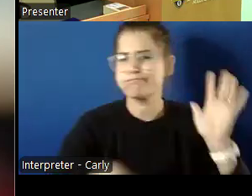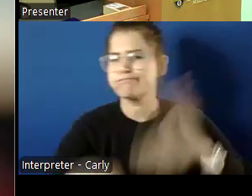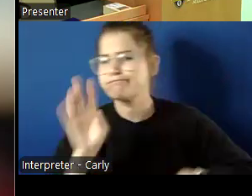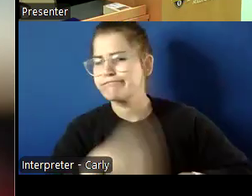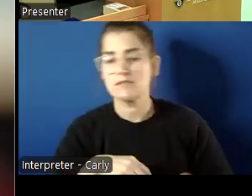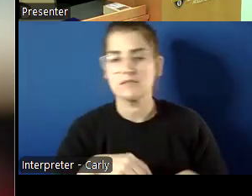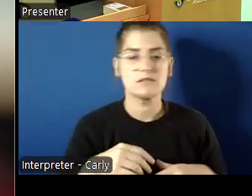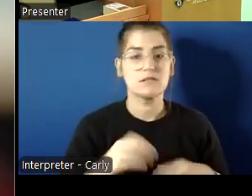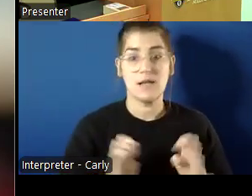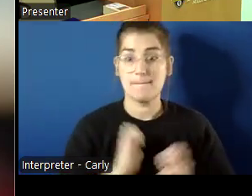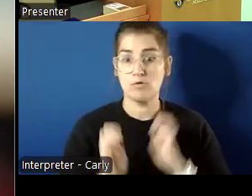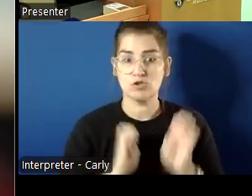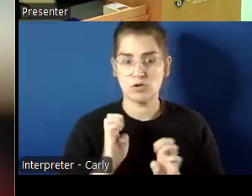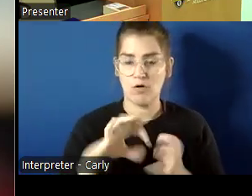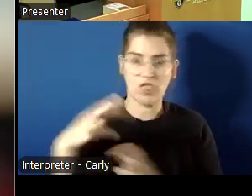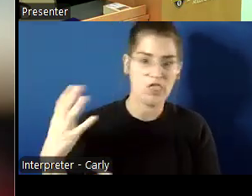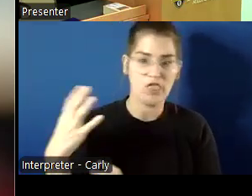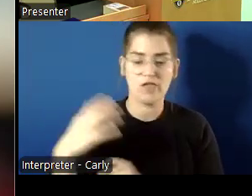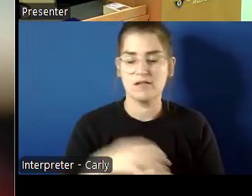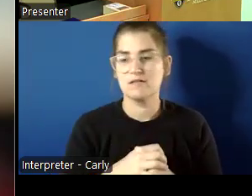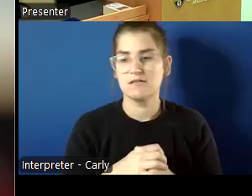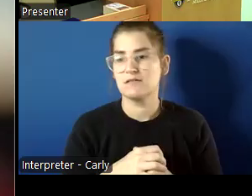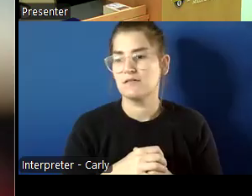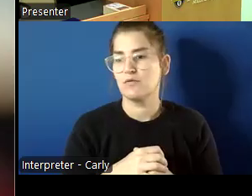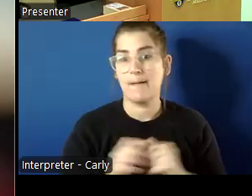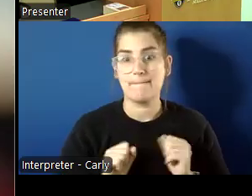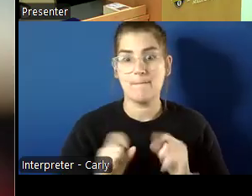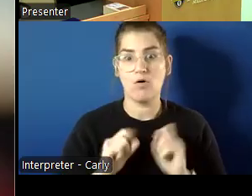emotional dysregulation and you know and we don't to pay too much attention to impulse